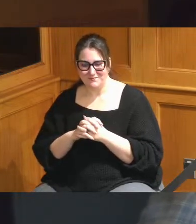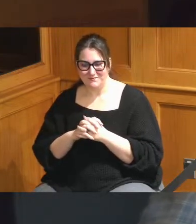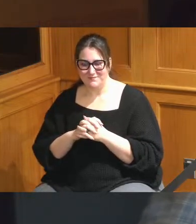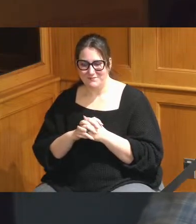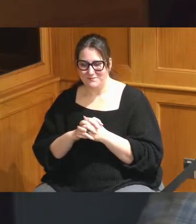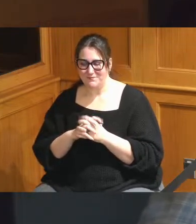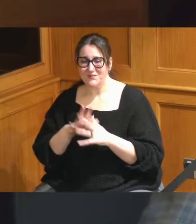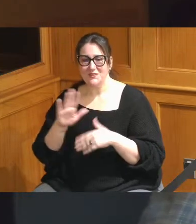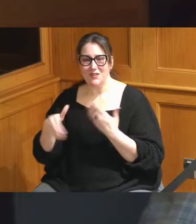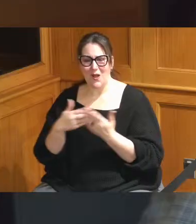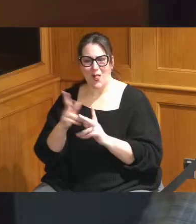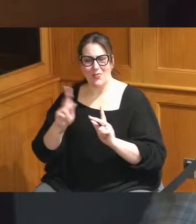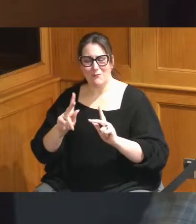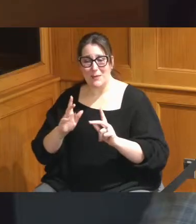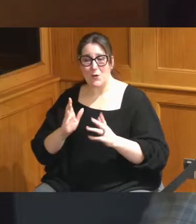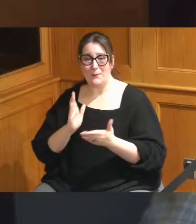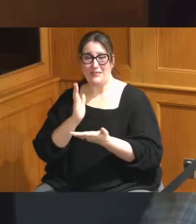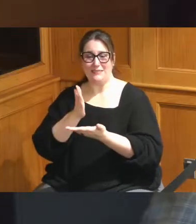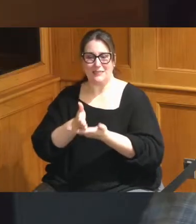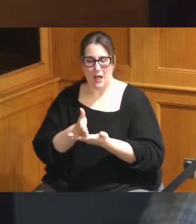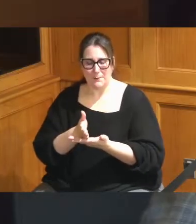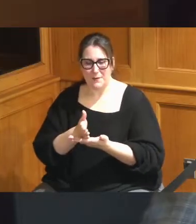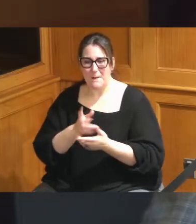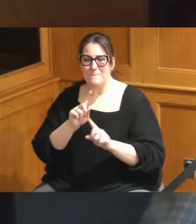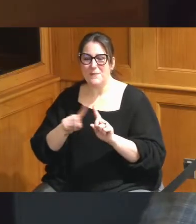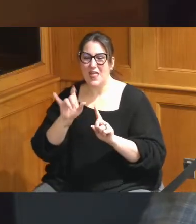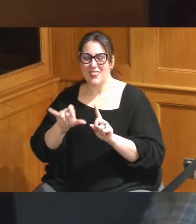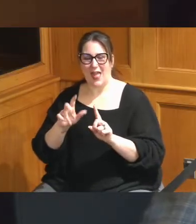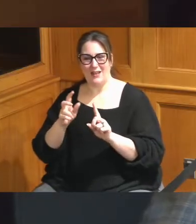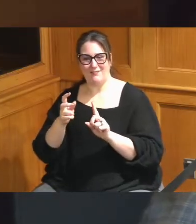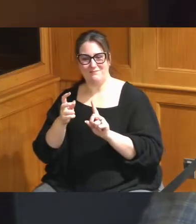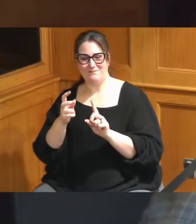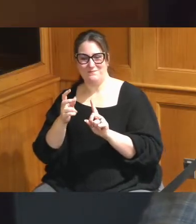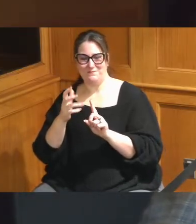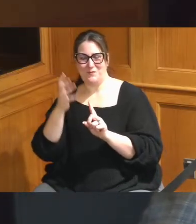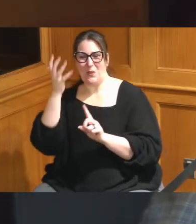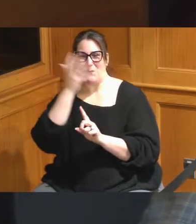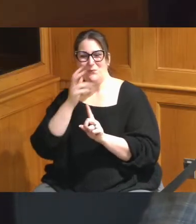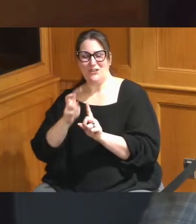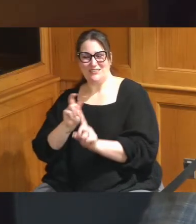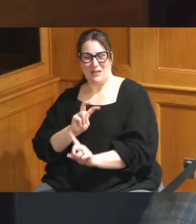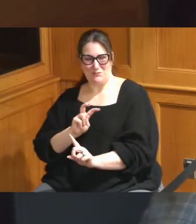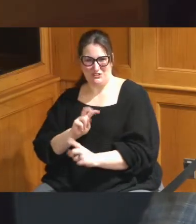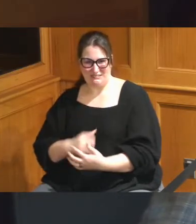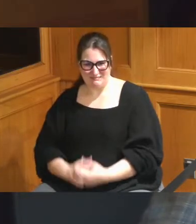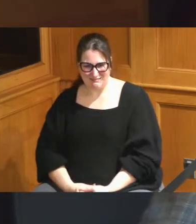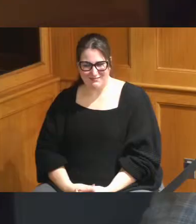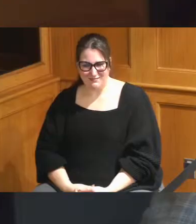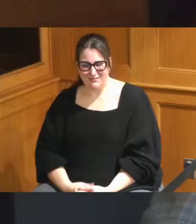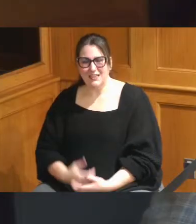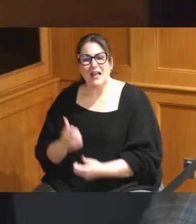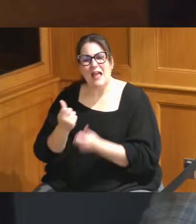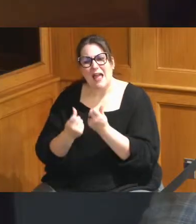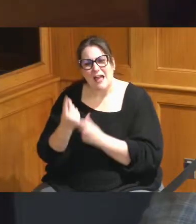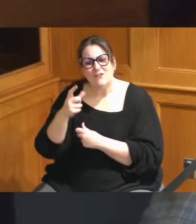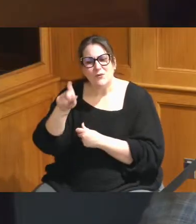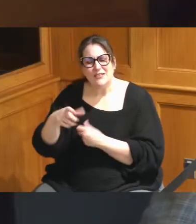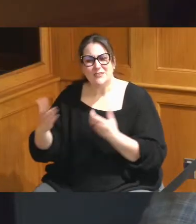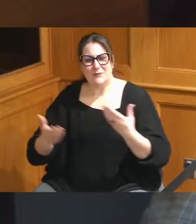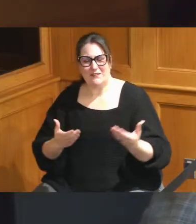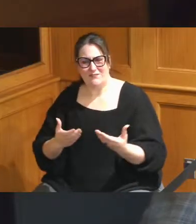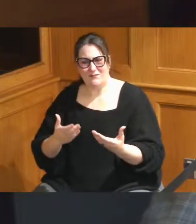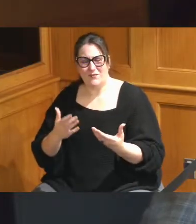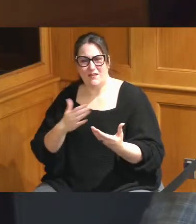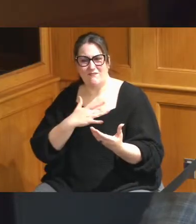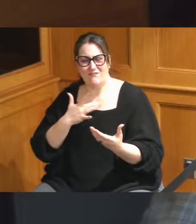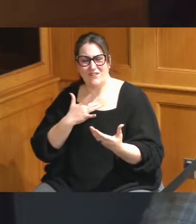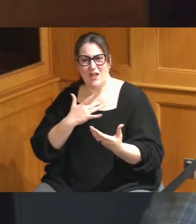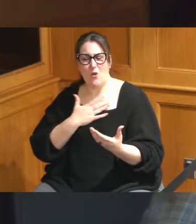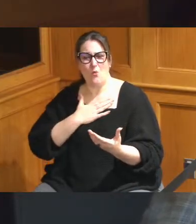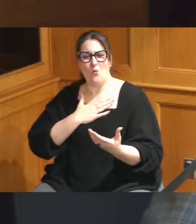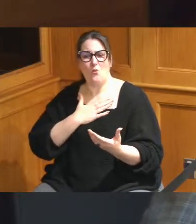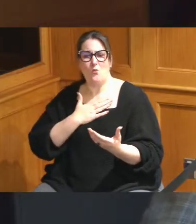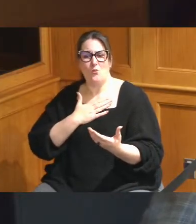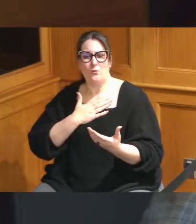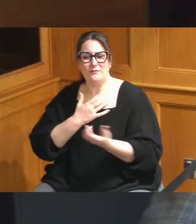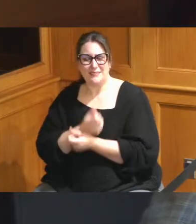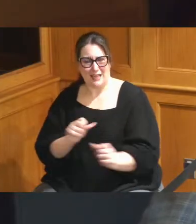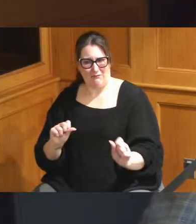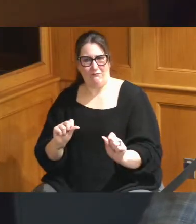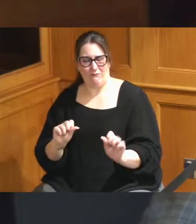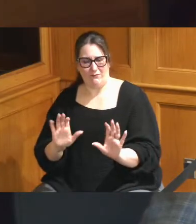all the But even if it's a perception, I want it to be for everyone, but it has to be safe. I